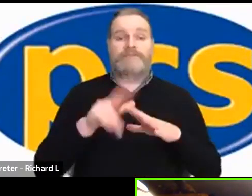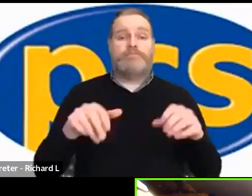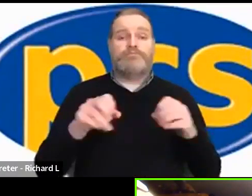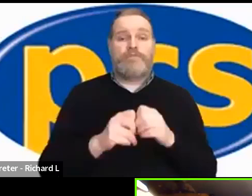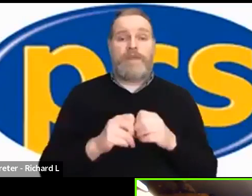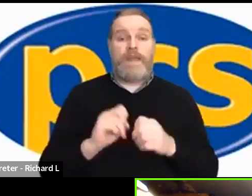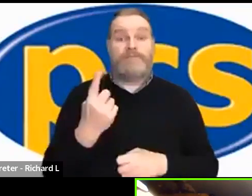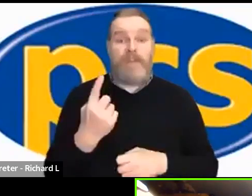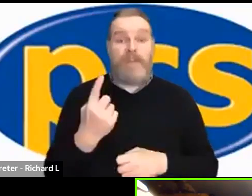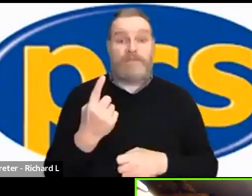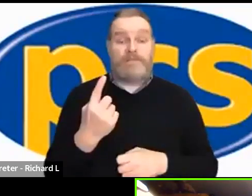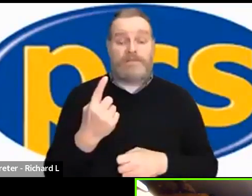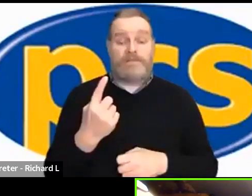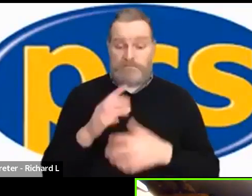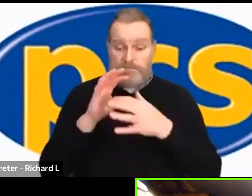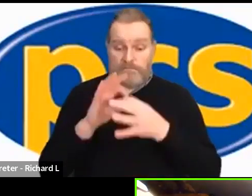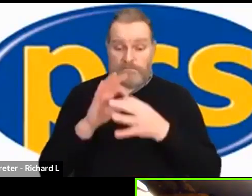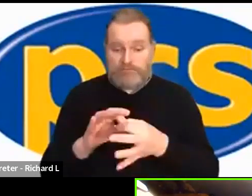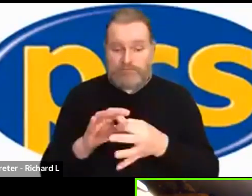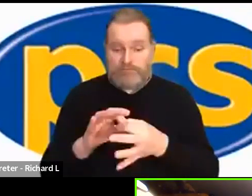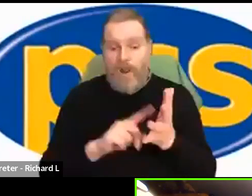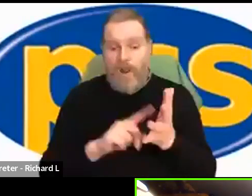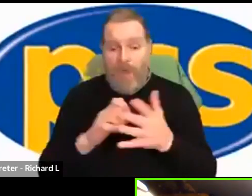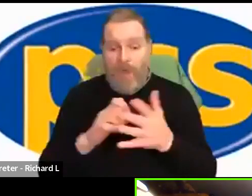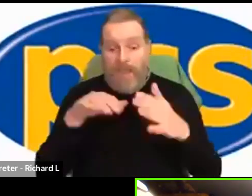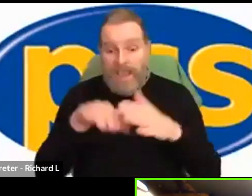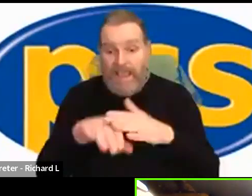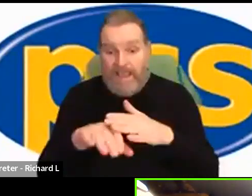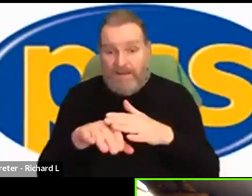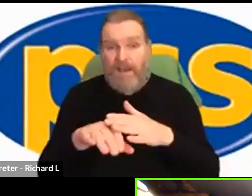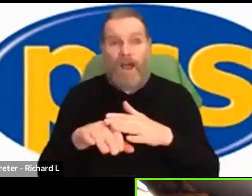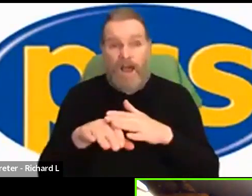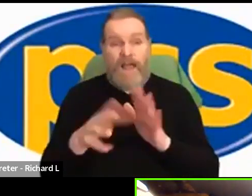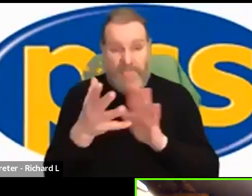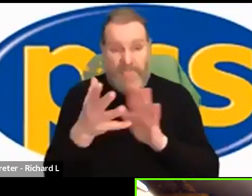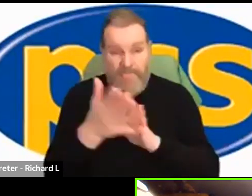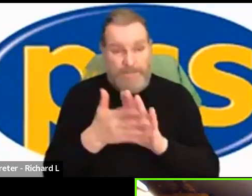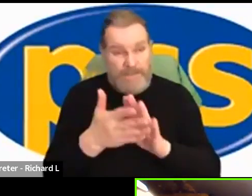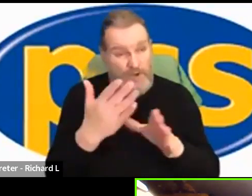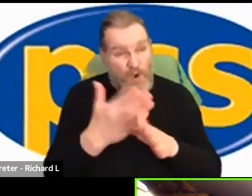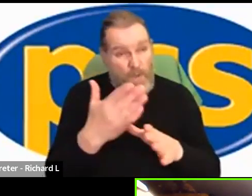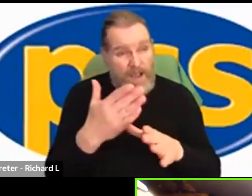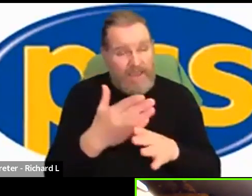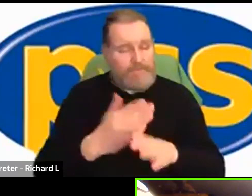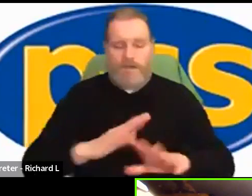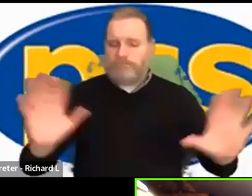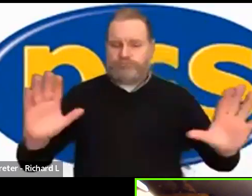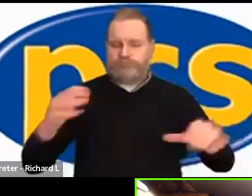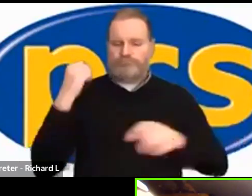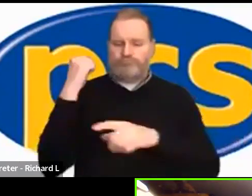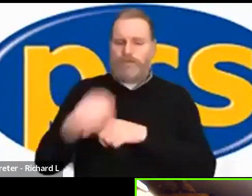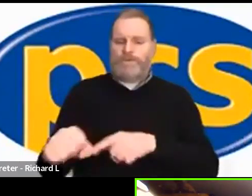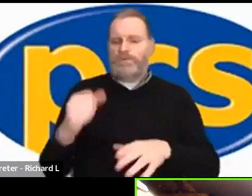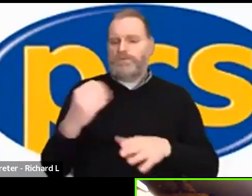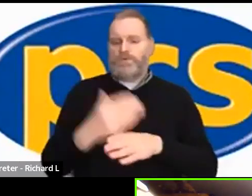don't log on. On February the first and first, and by logging on you are actually ly your ly your contribution to work your contribution to work.